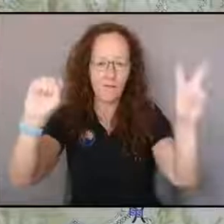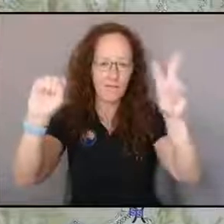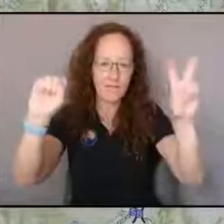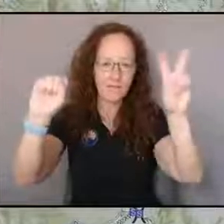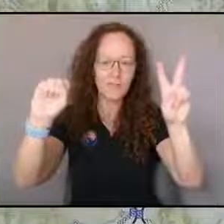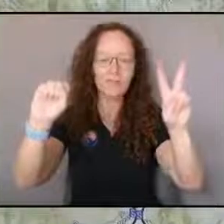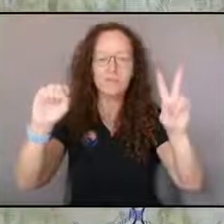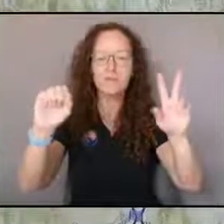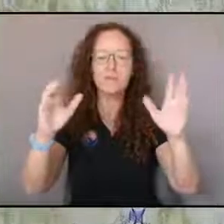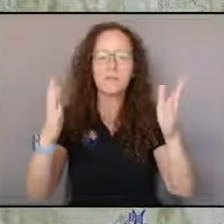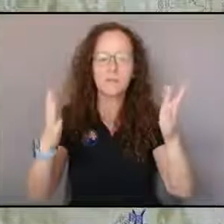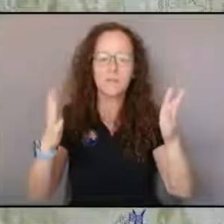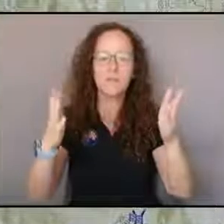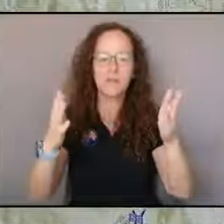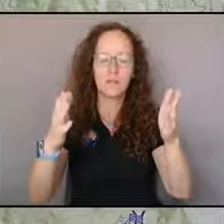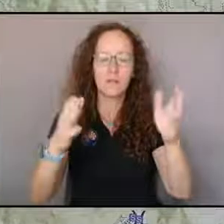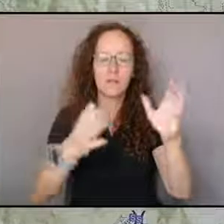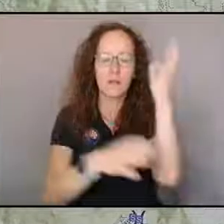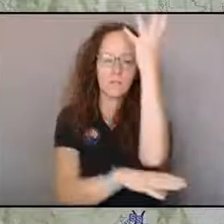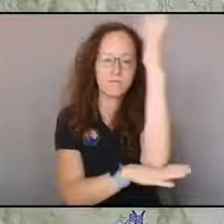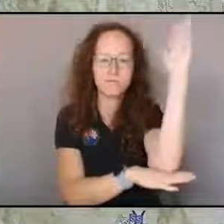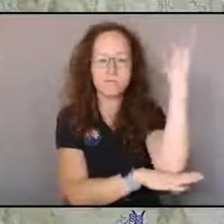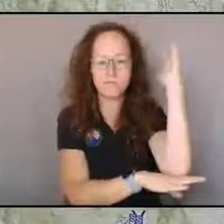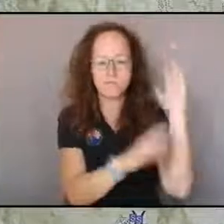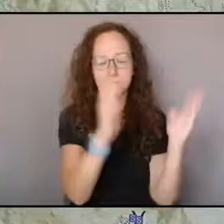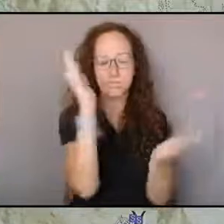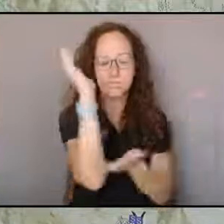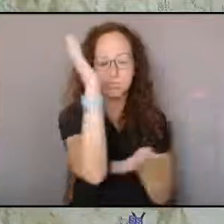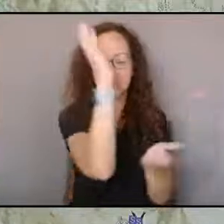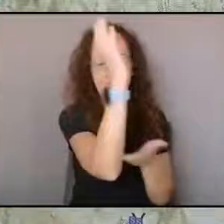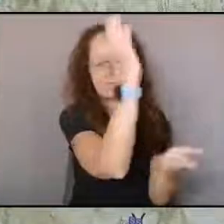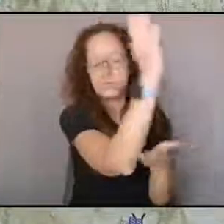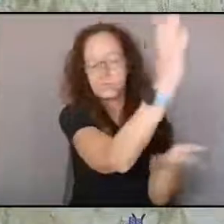WEST ALONG THIS LINE AND OPENING UP THAT FIRE LINE TO